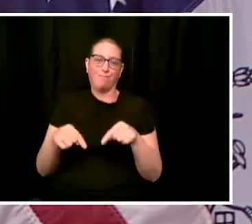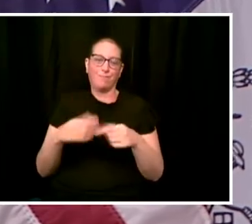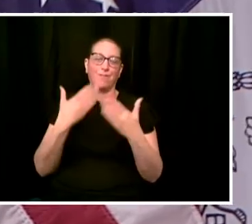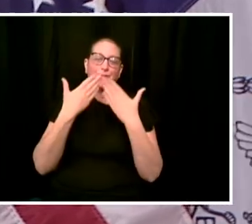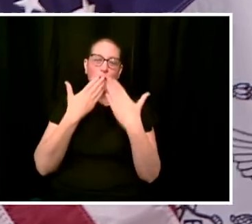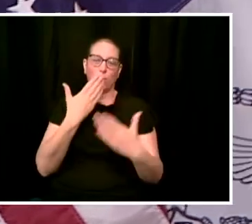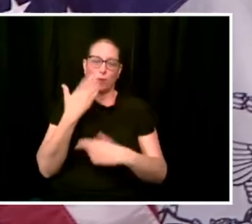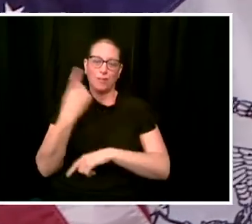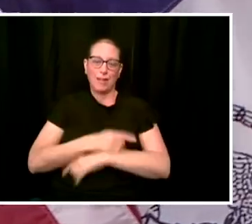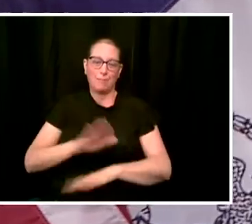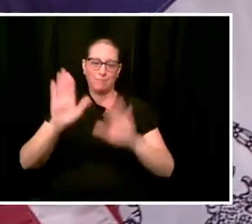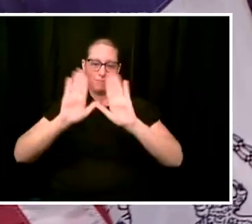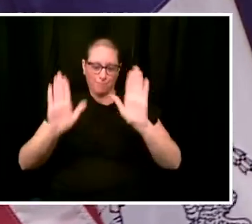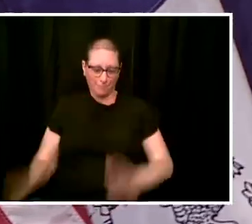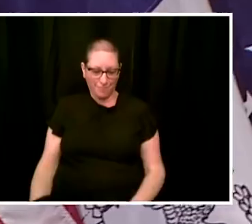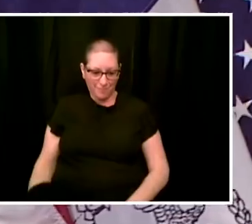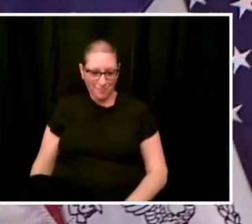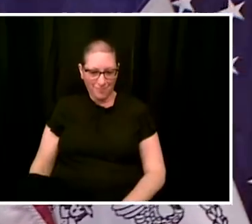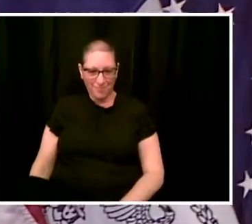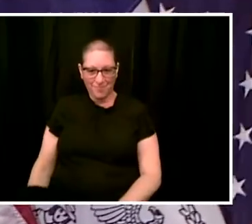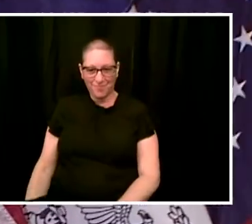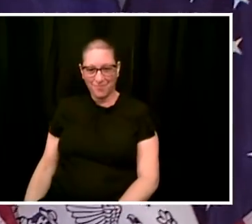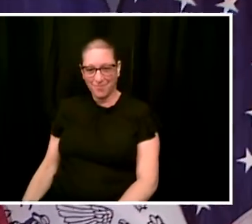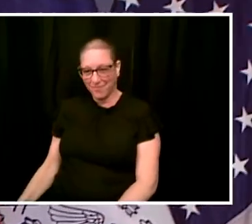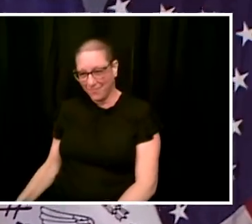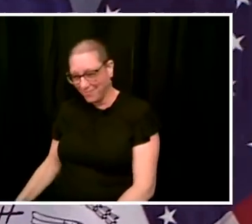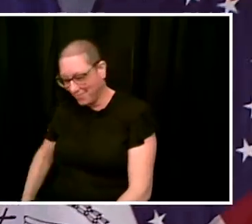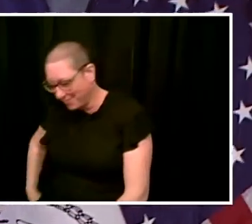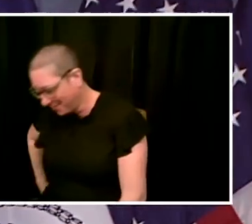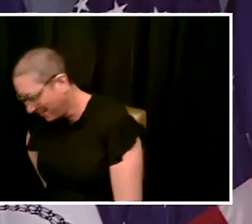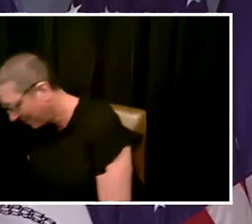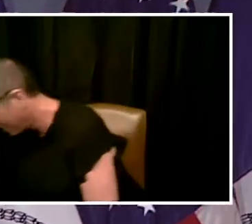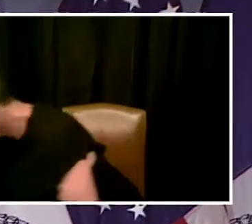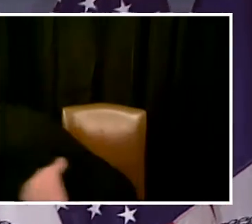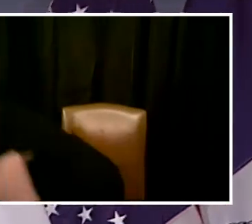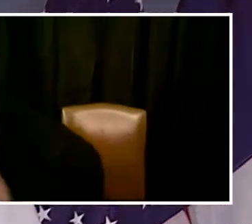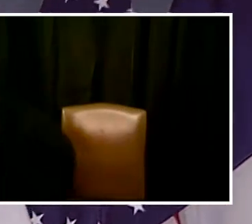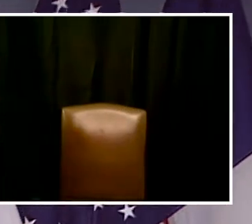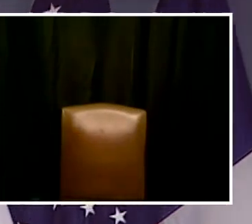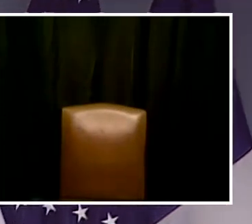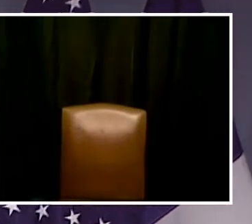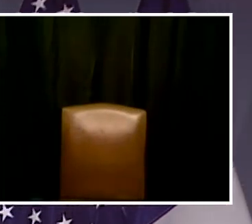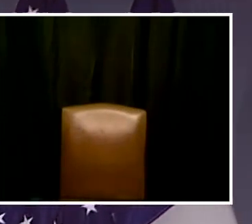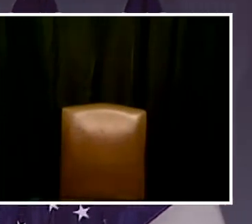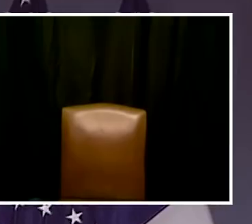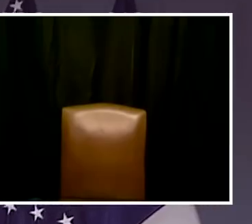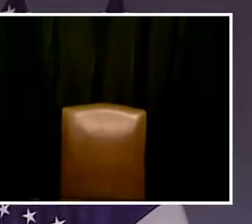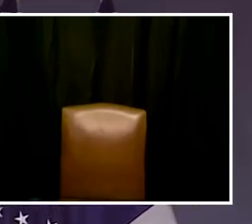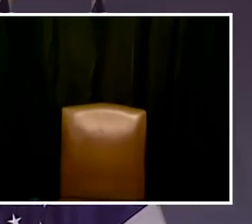THIS IS ANOTHER COMMON MISSION THAT WE WILL GO ON TOGETHER.